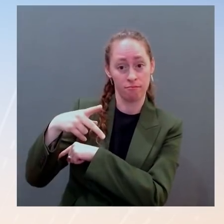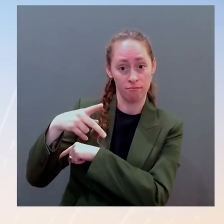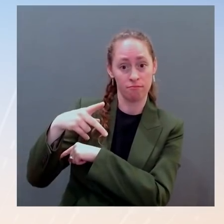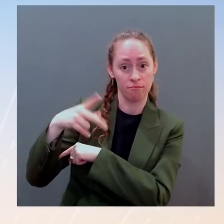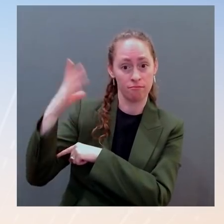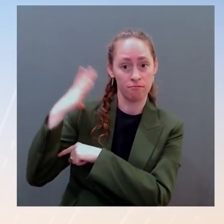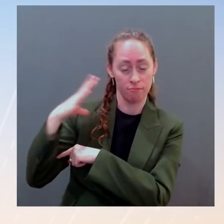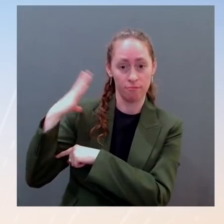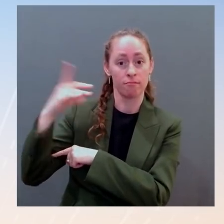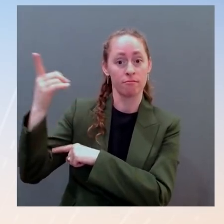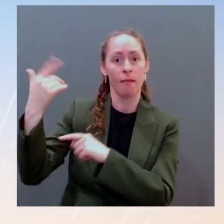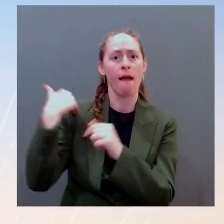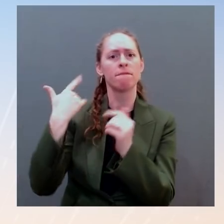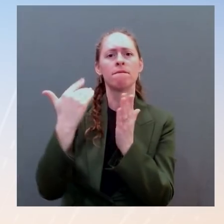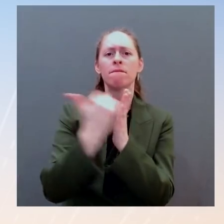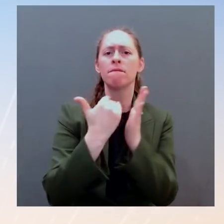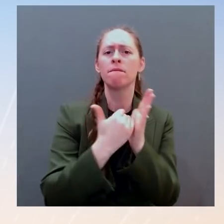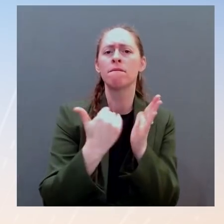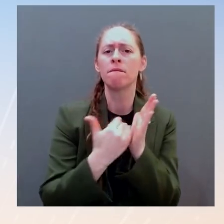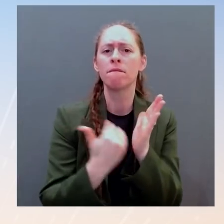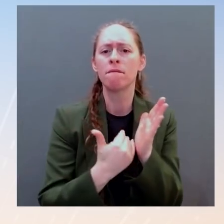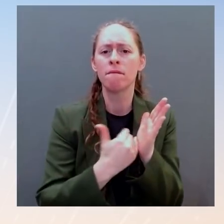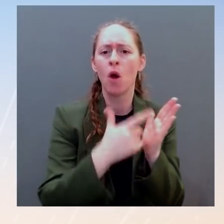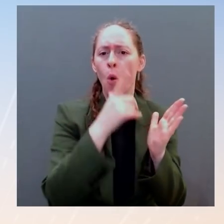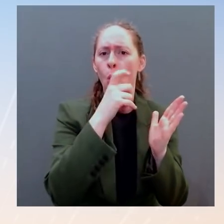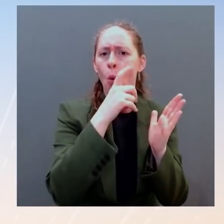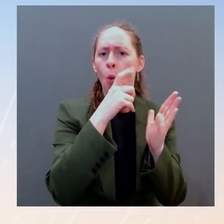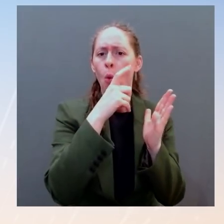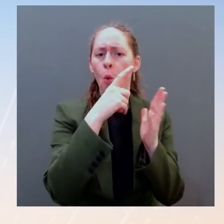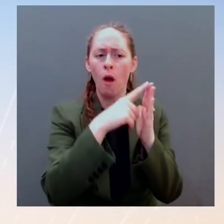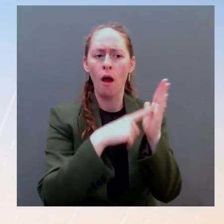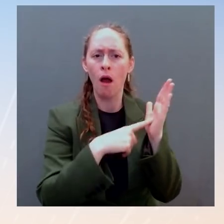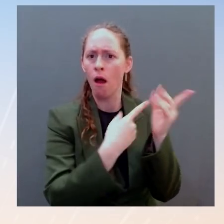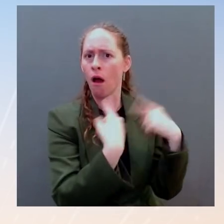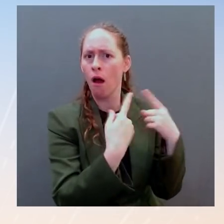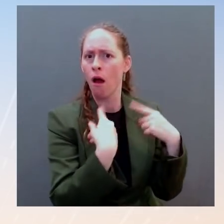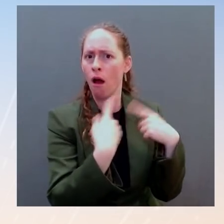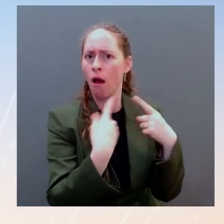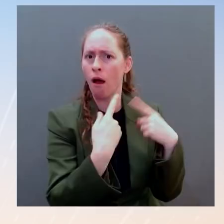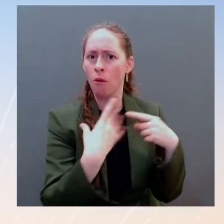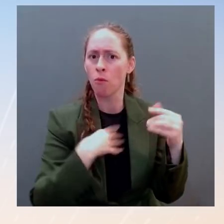I'm happy to check and see if we have any more comment. The Press: And then, former Senator David Perdue, last night, hoping to be a senator again,